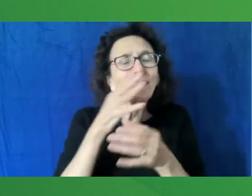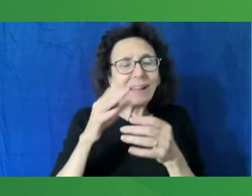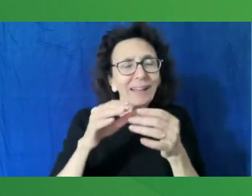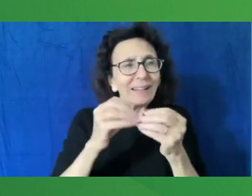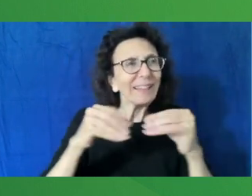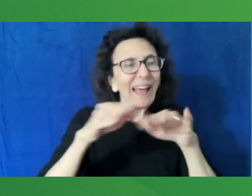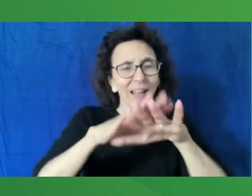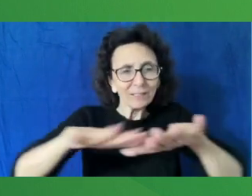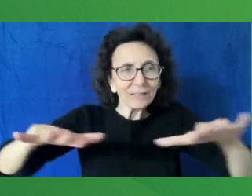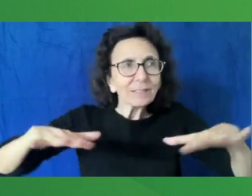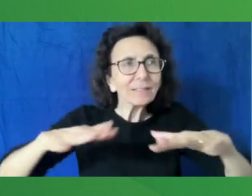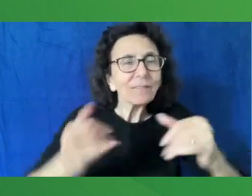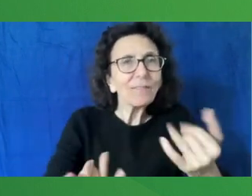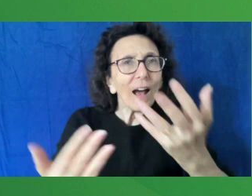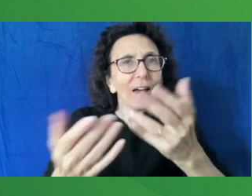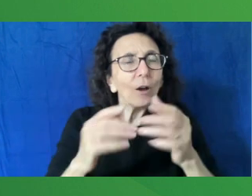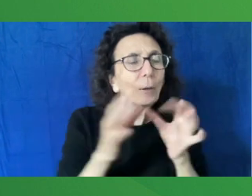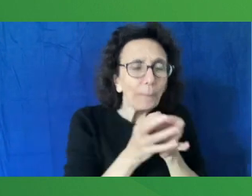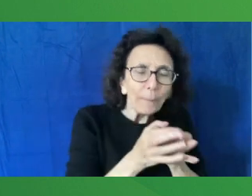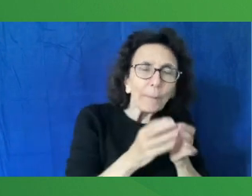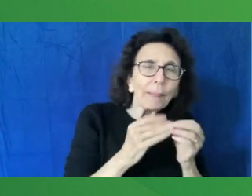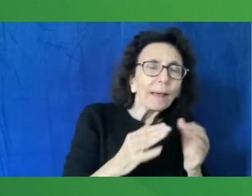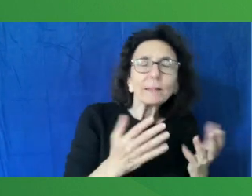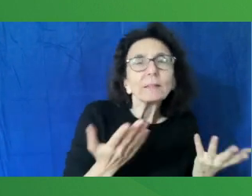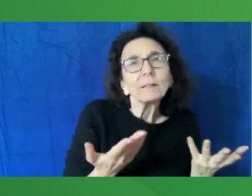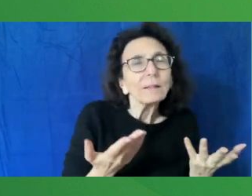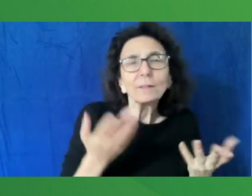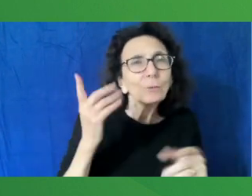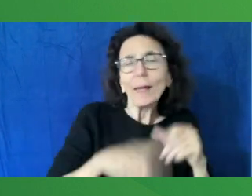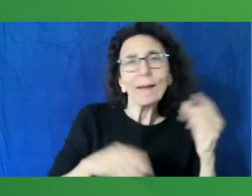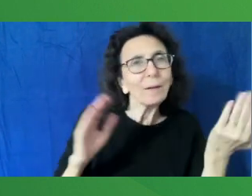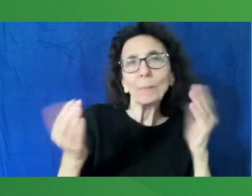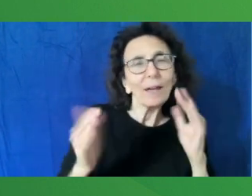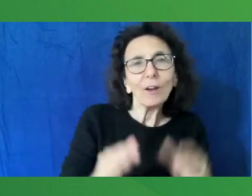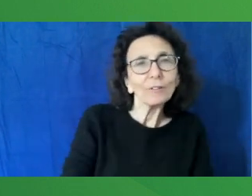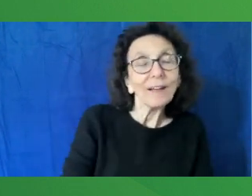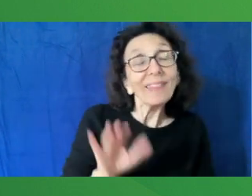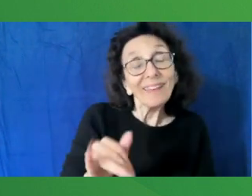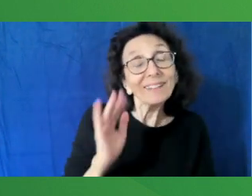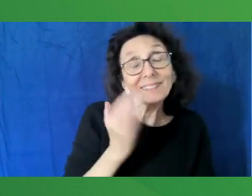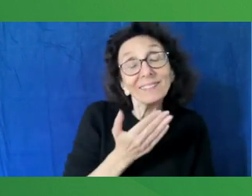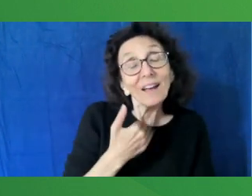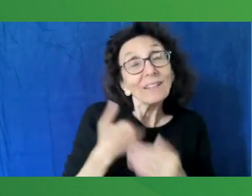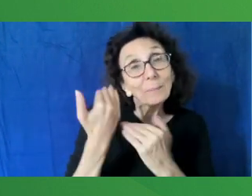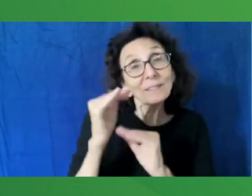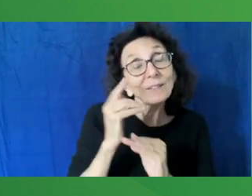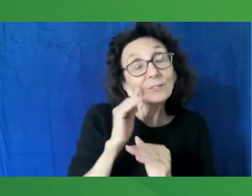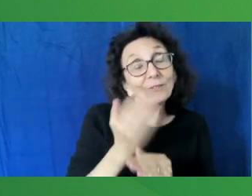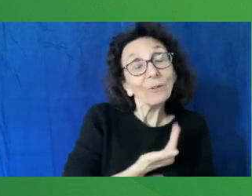each other that's a limitation of the data available. So good questions.